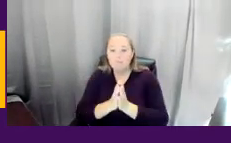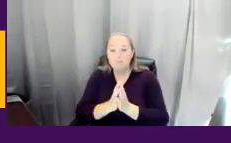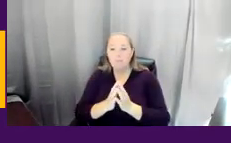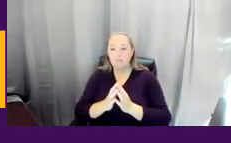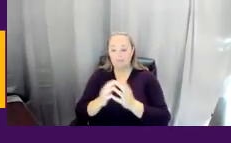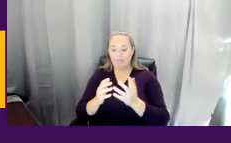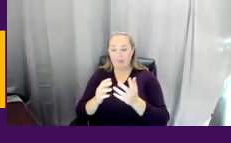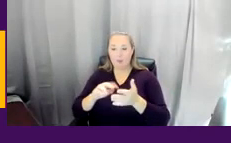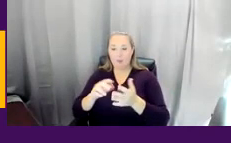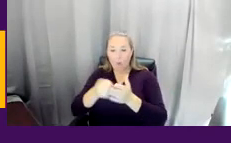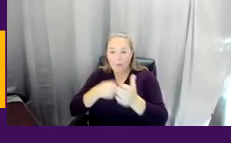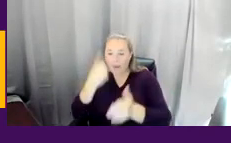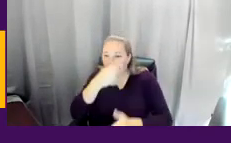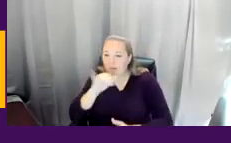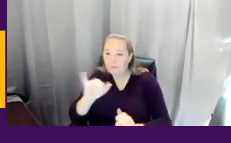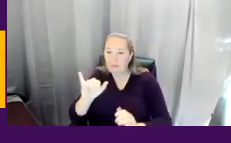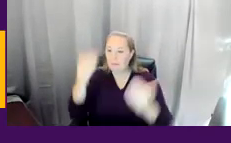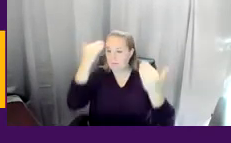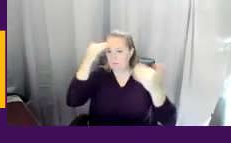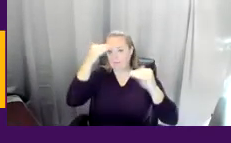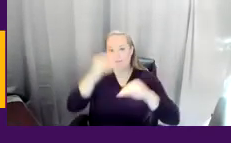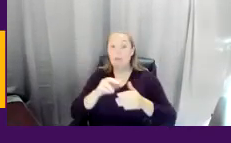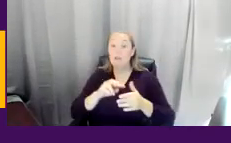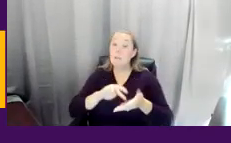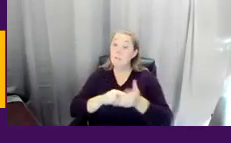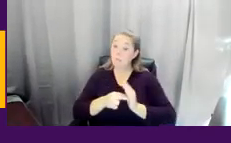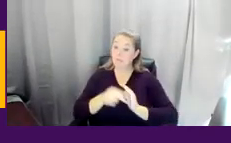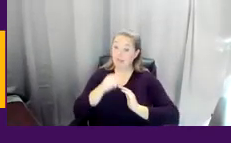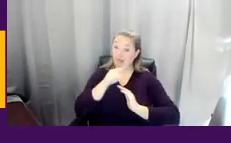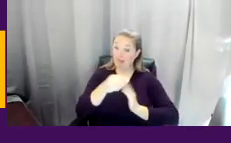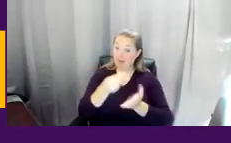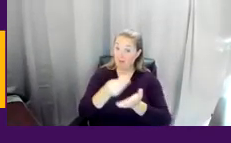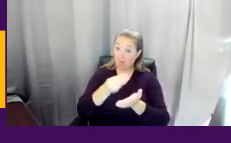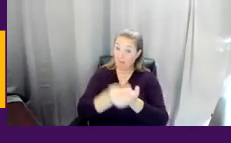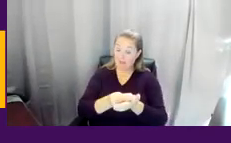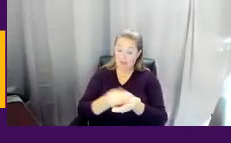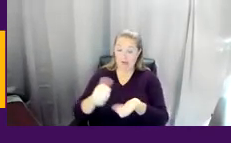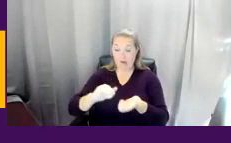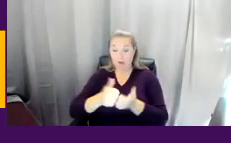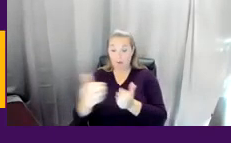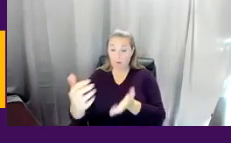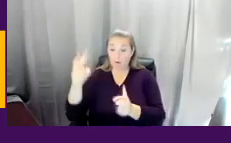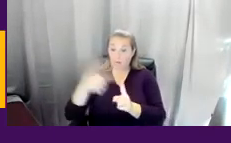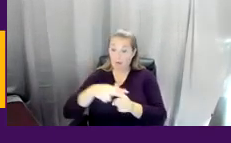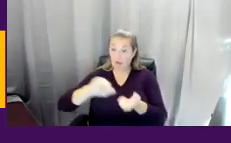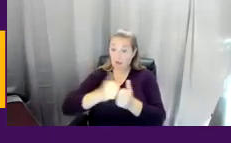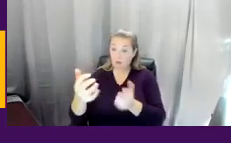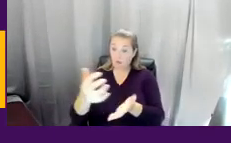WILL NEED TO BE DONE IN A WAY THAT CAN ENSURE SAFETY FOR FOLKS